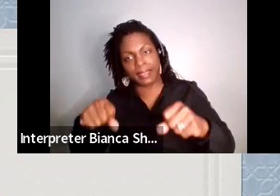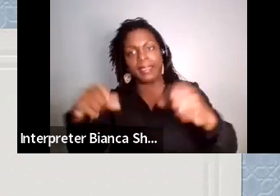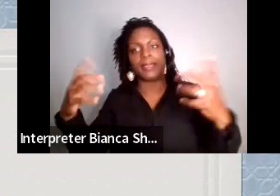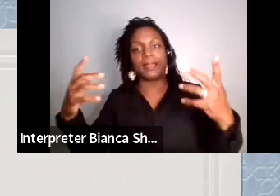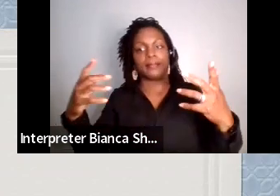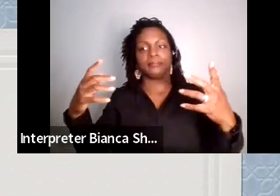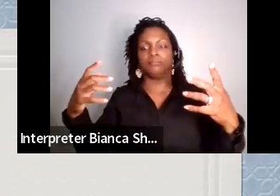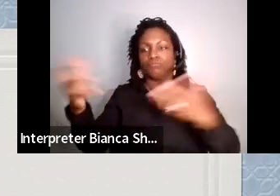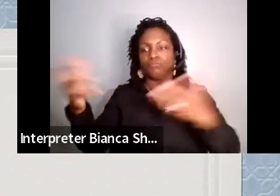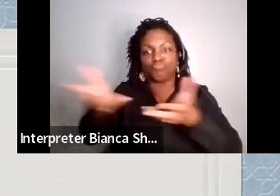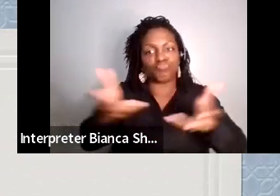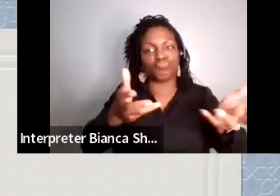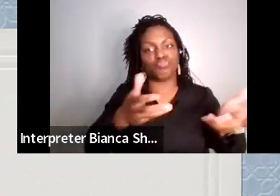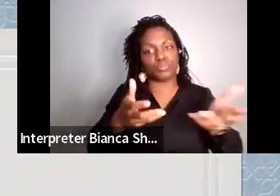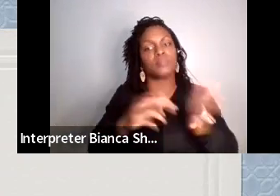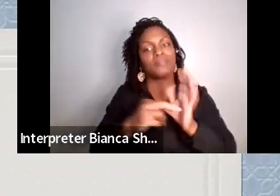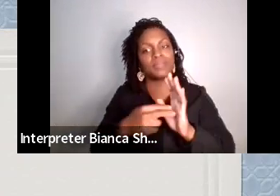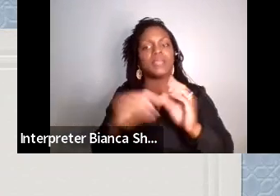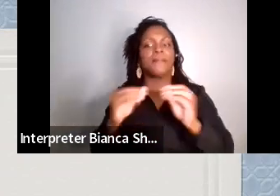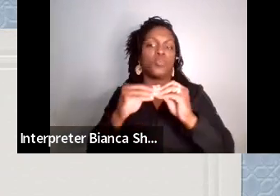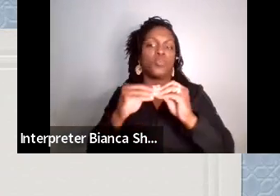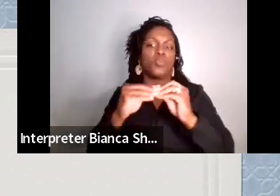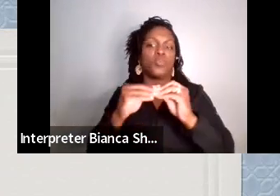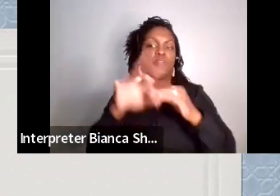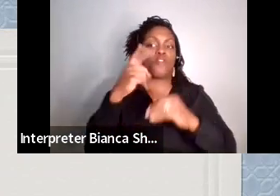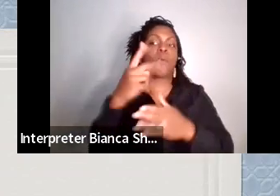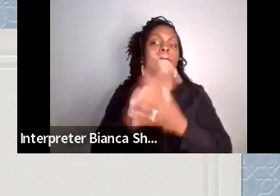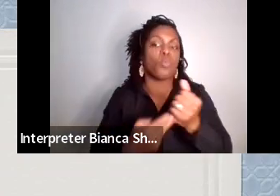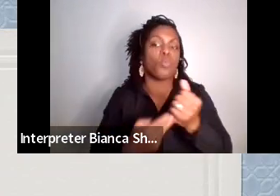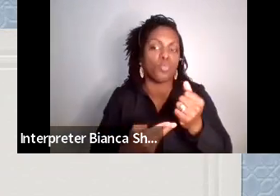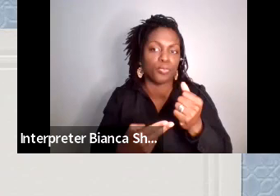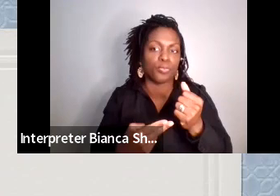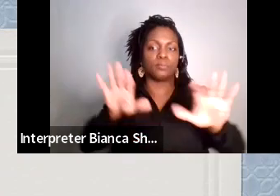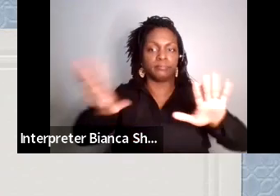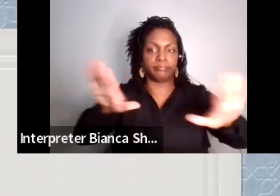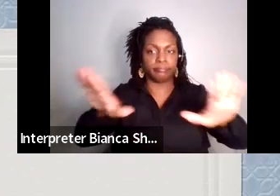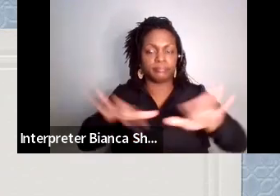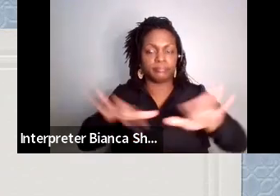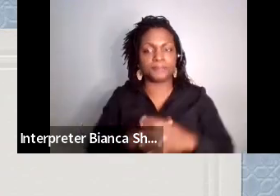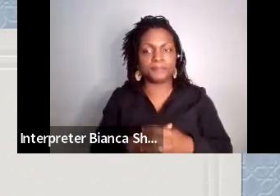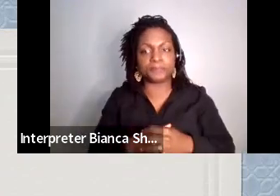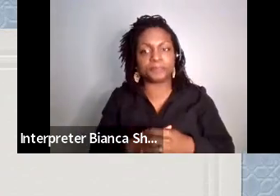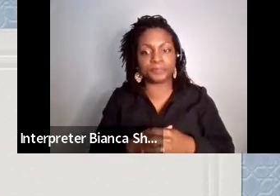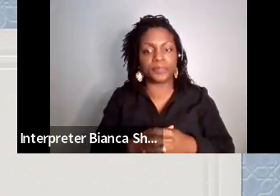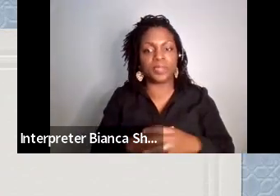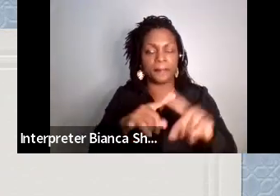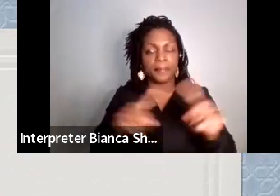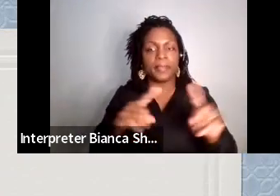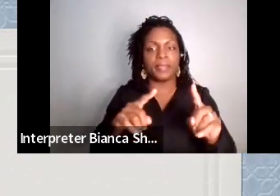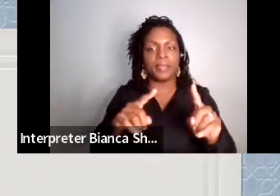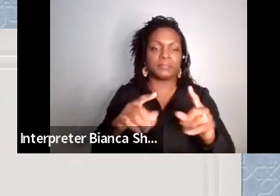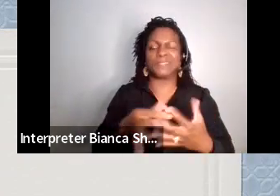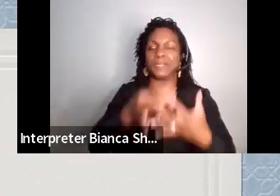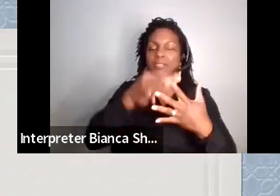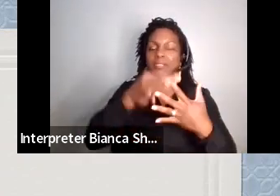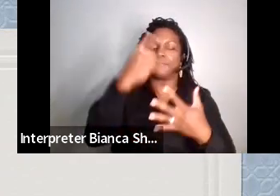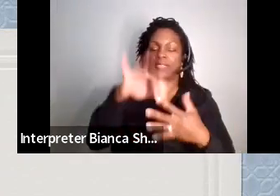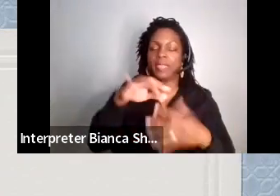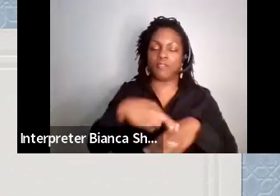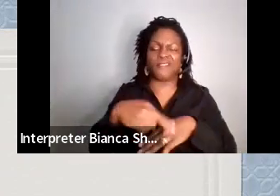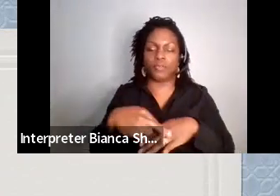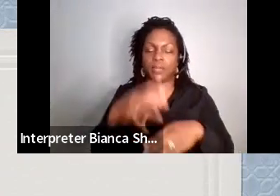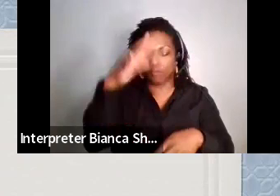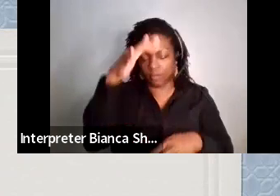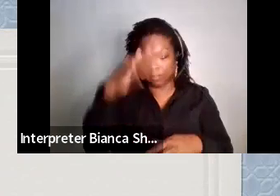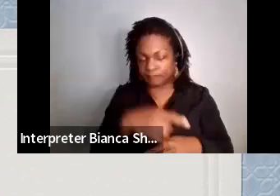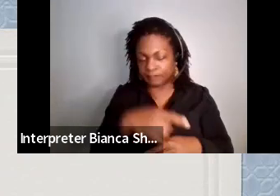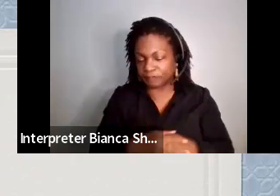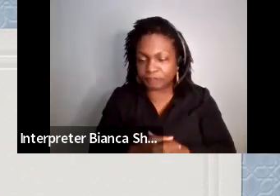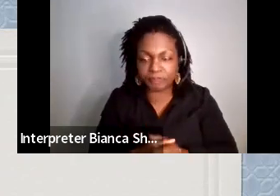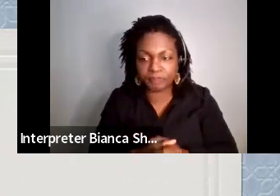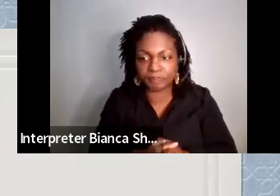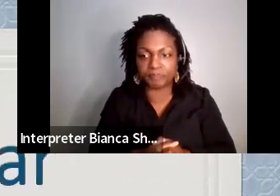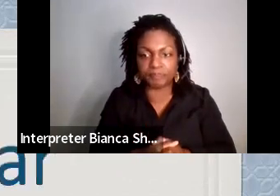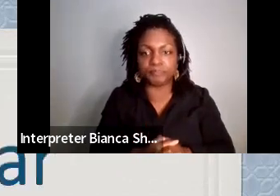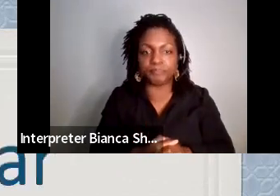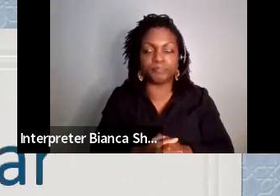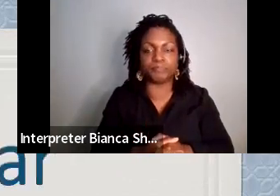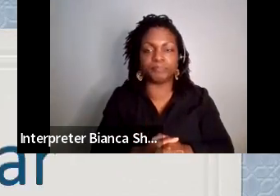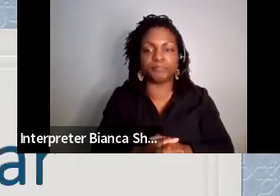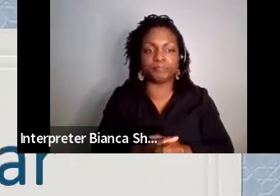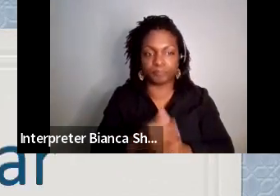But it's an effort towards making this more accessible to both parties, but particularly the referred parent Nicole